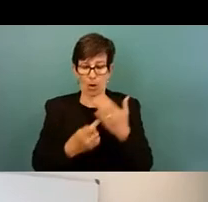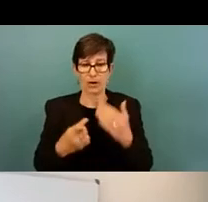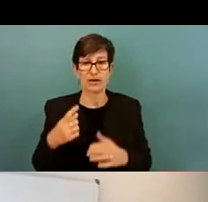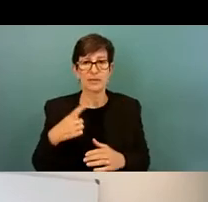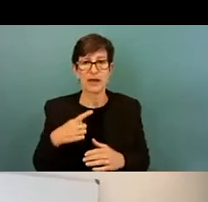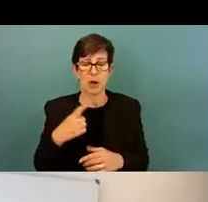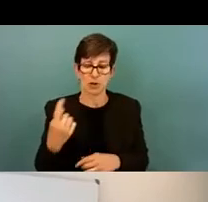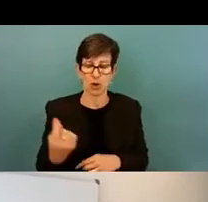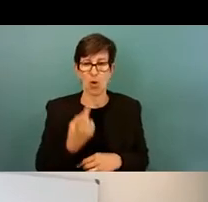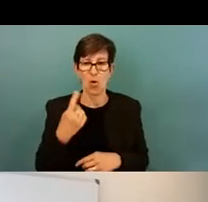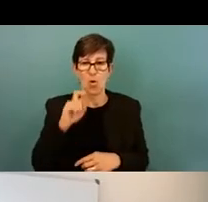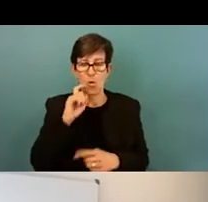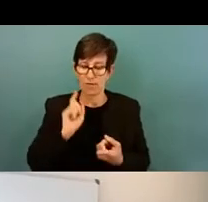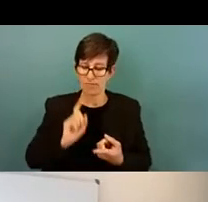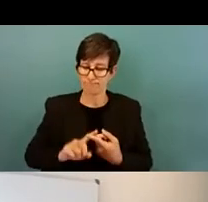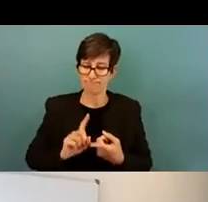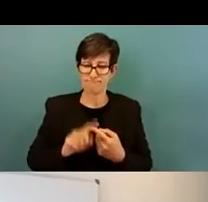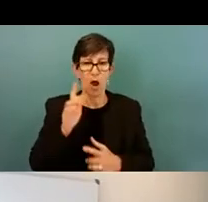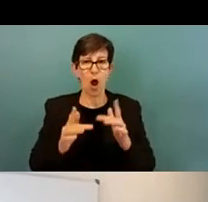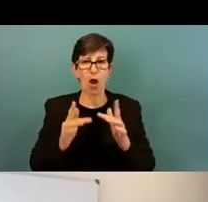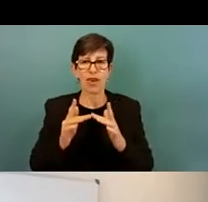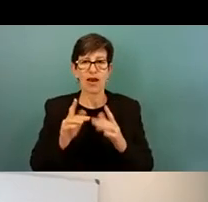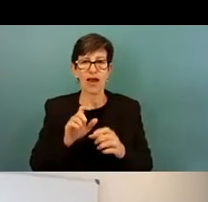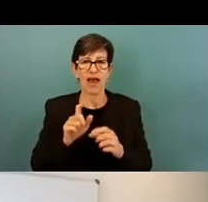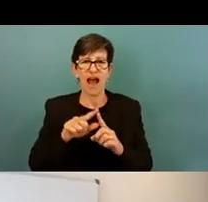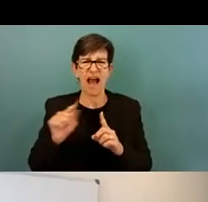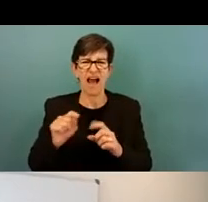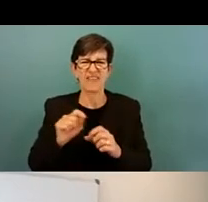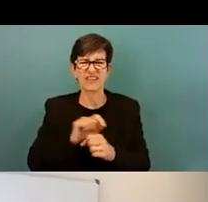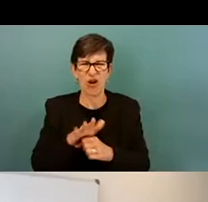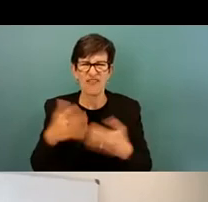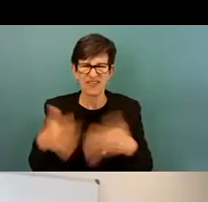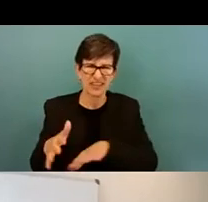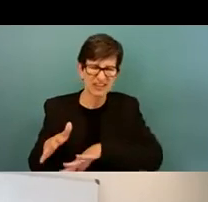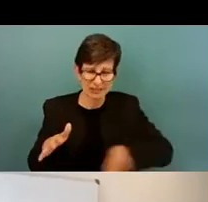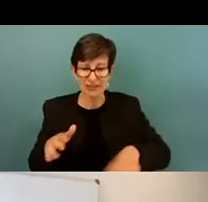online. It's also going to be how services are redesigned and delivered into the future.